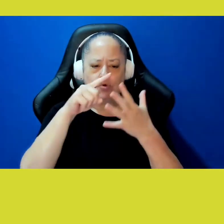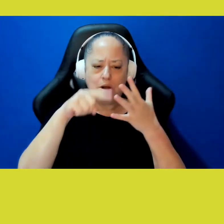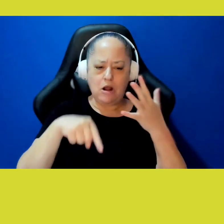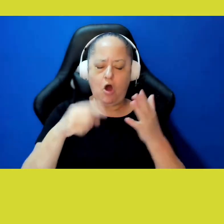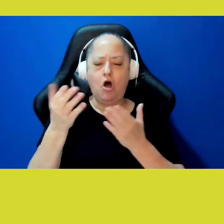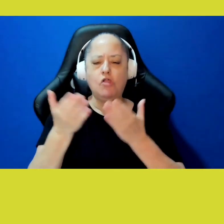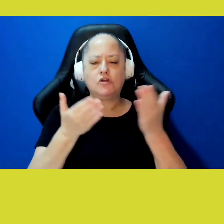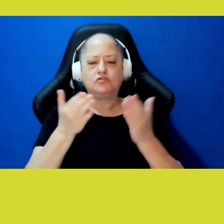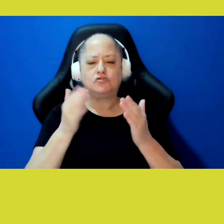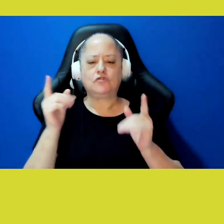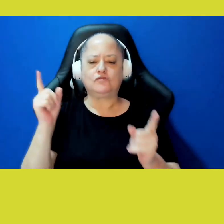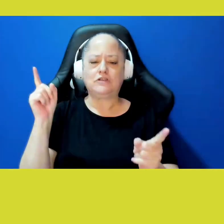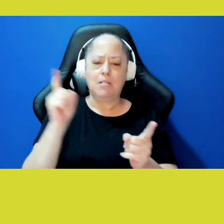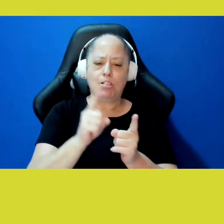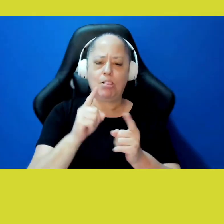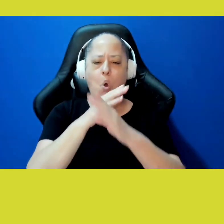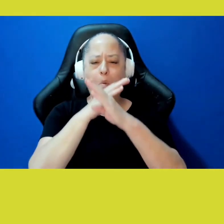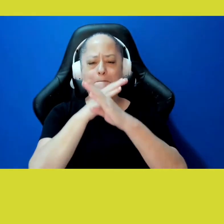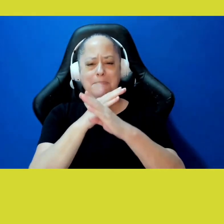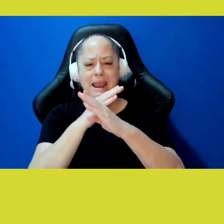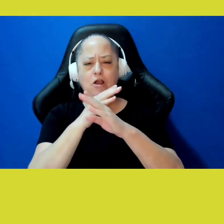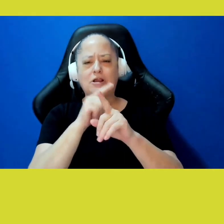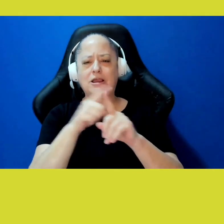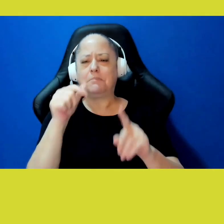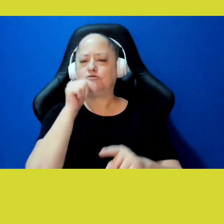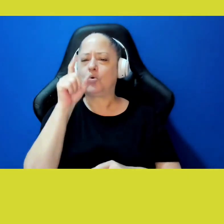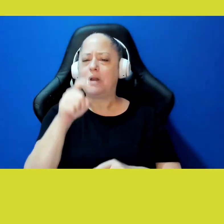barrier but we don't have to call it housing first